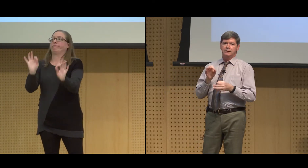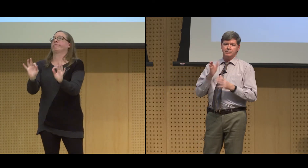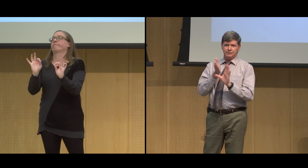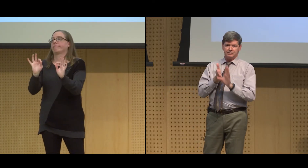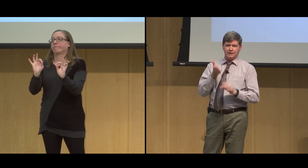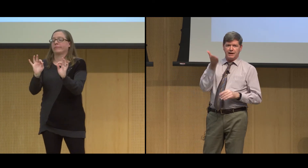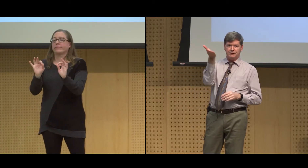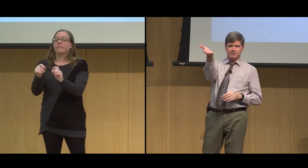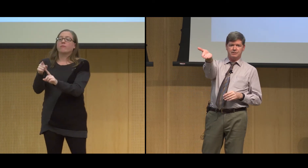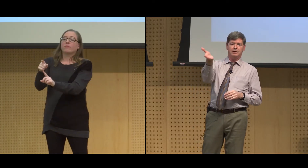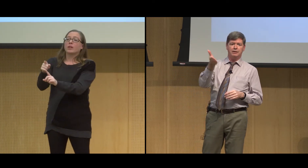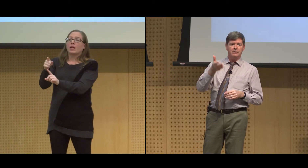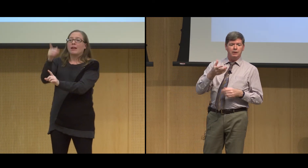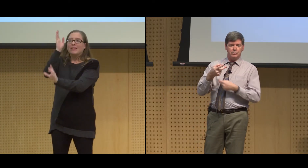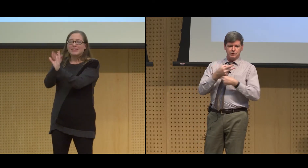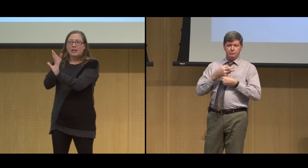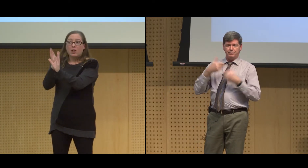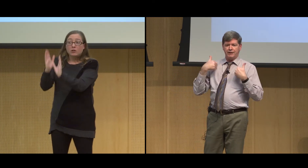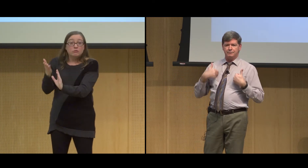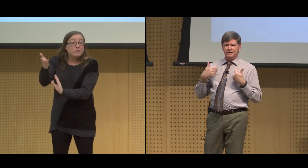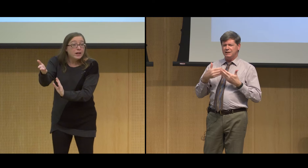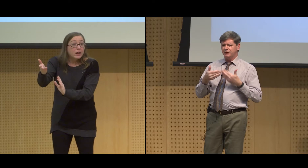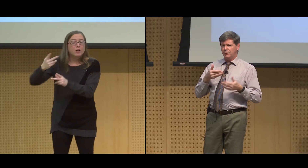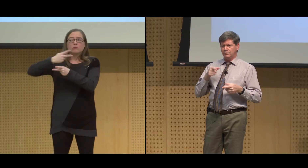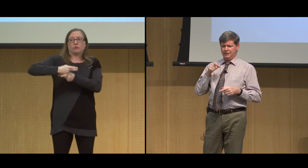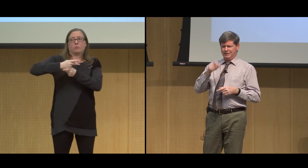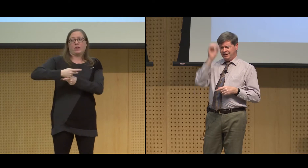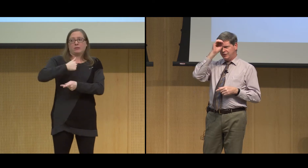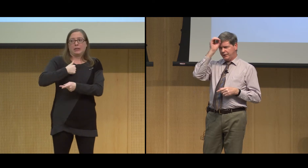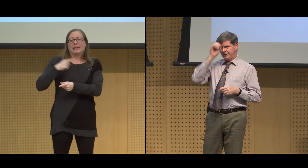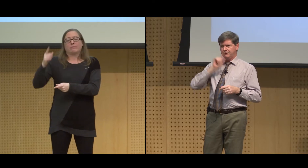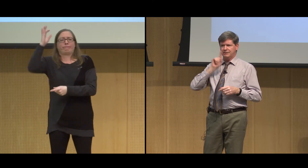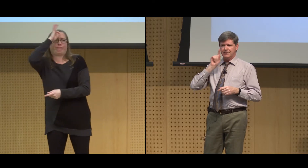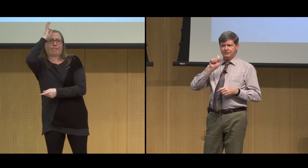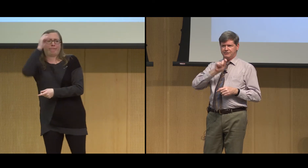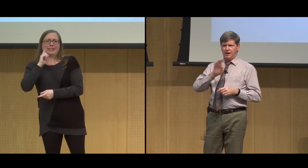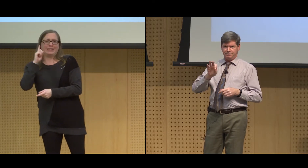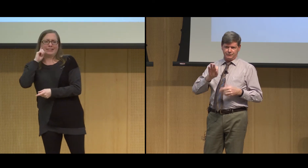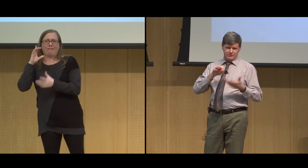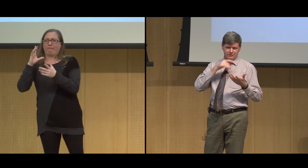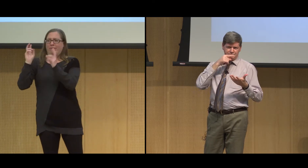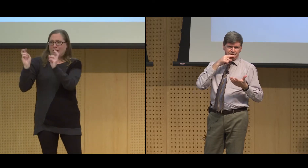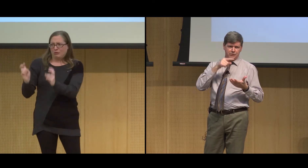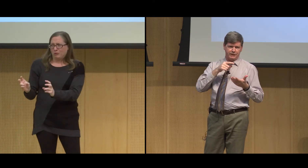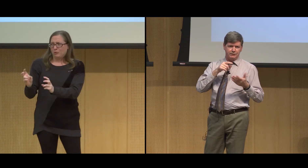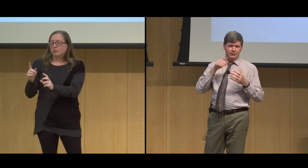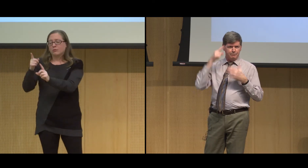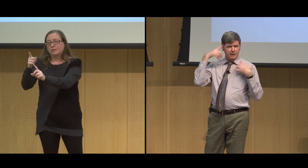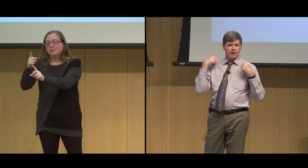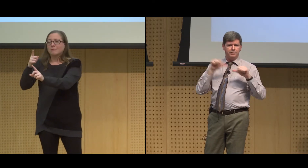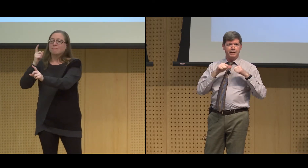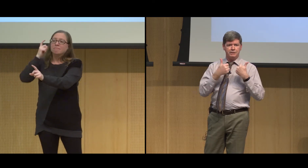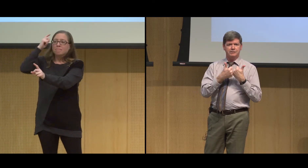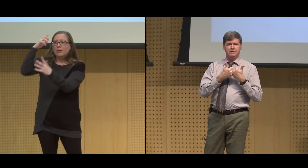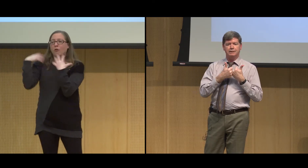There was a psychologist there who supervised me, even though he didn't know anything about Deaf stuff. It was a hearing mental health agency.